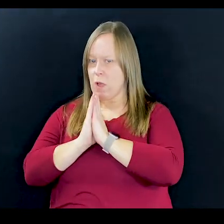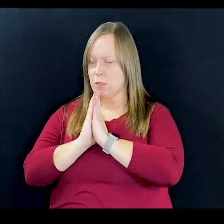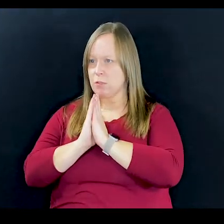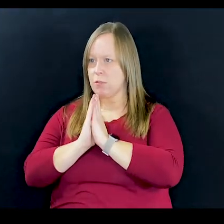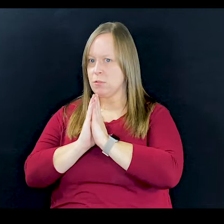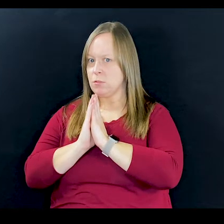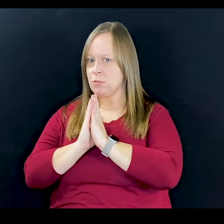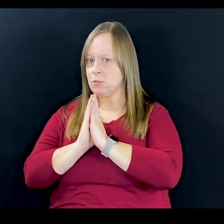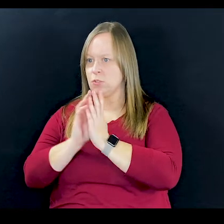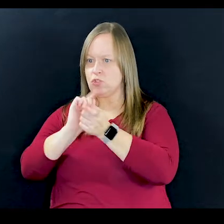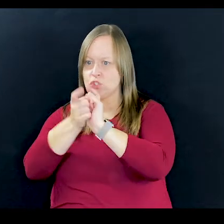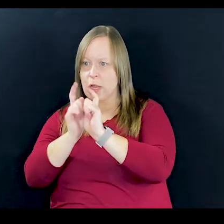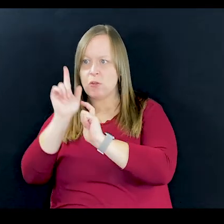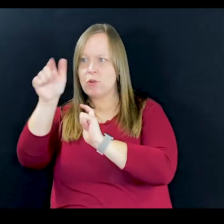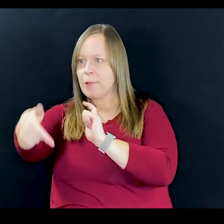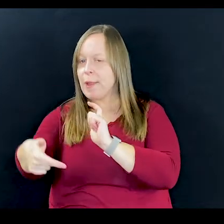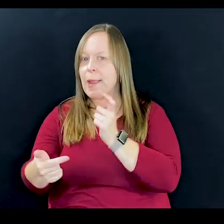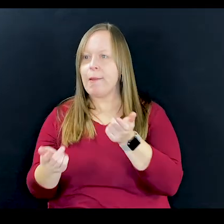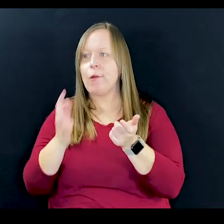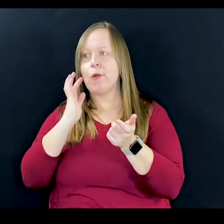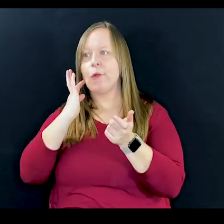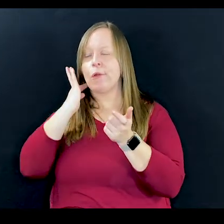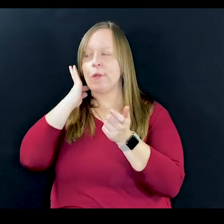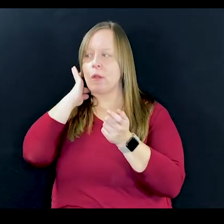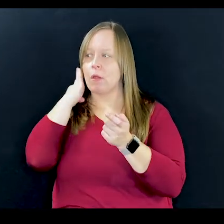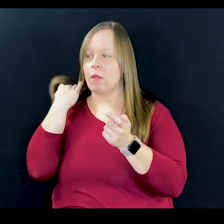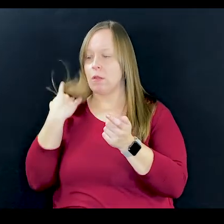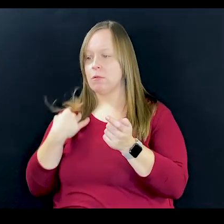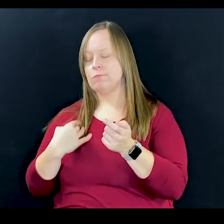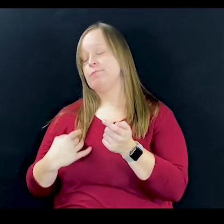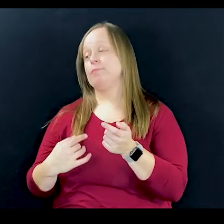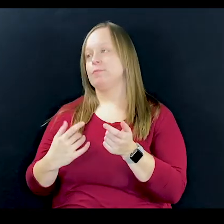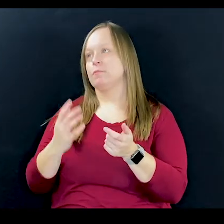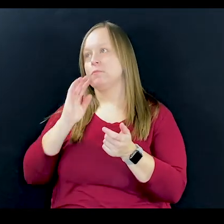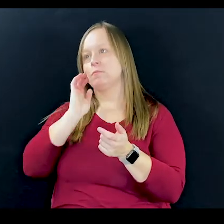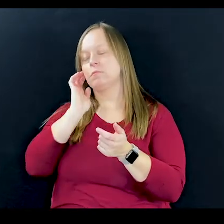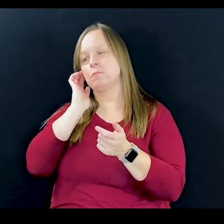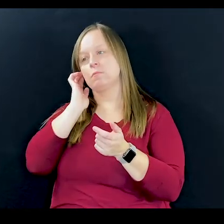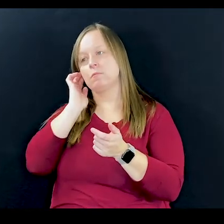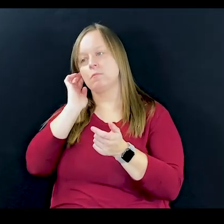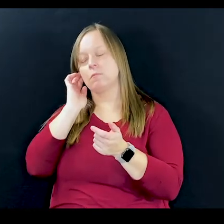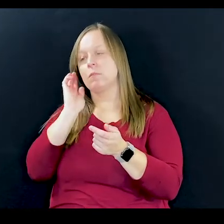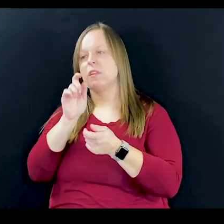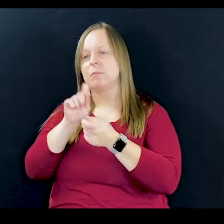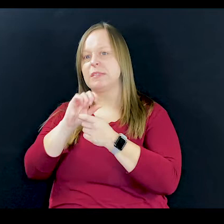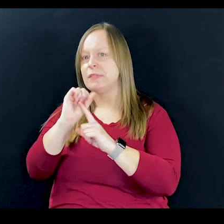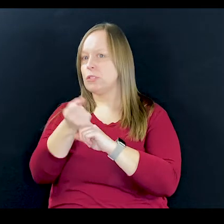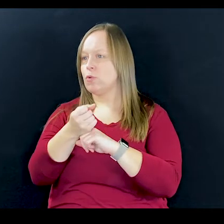that something that can be changed at any point, is there an a situation where